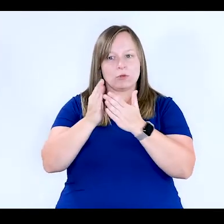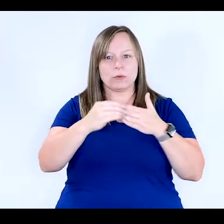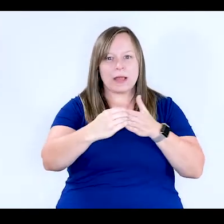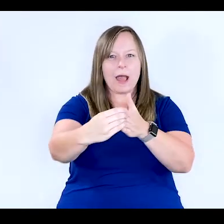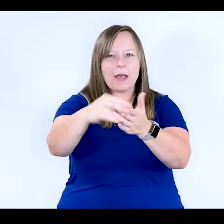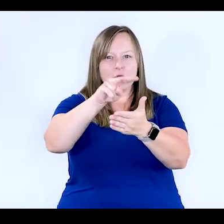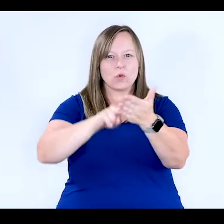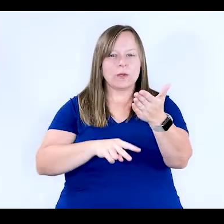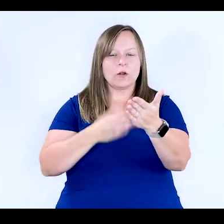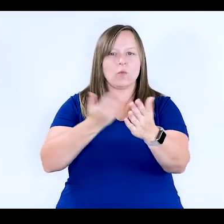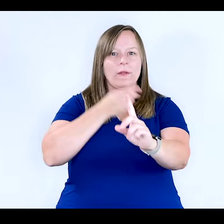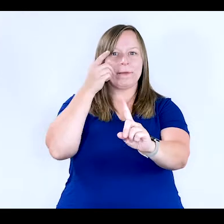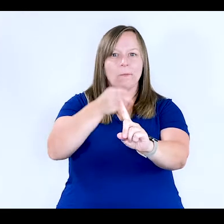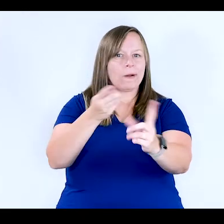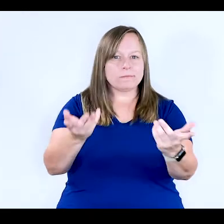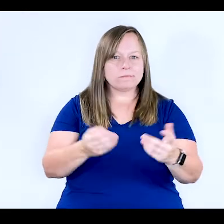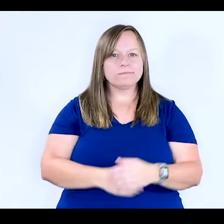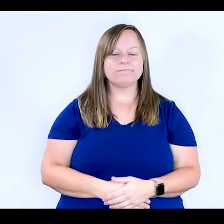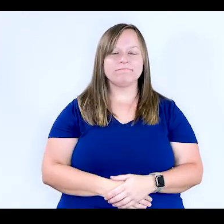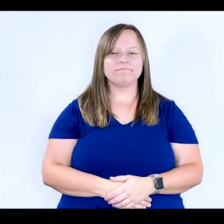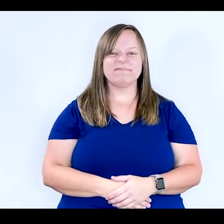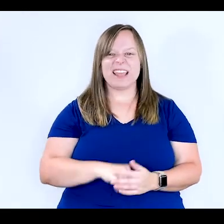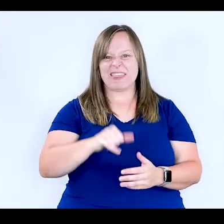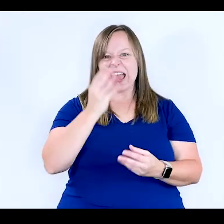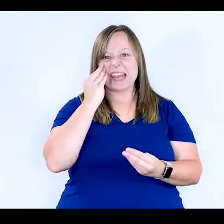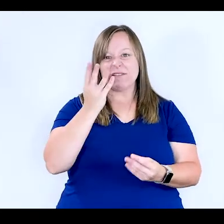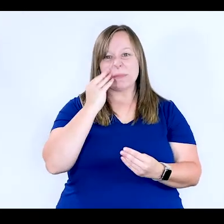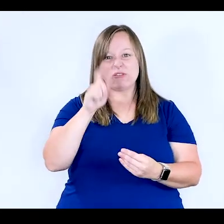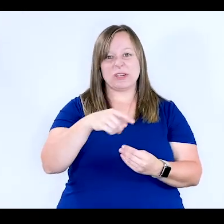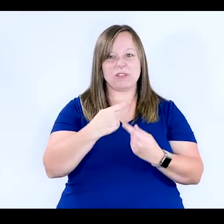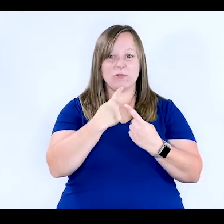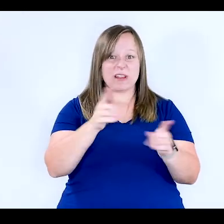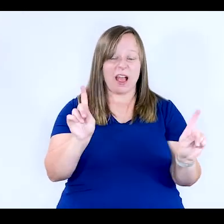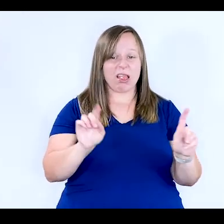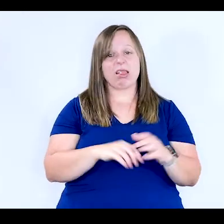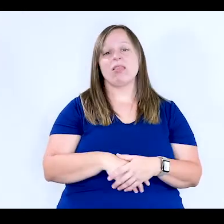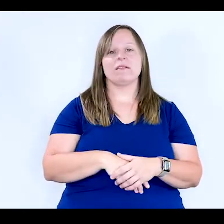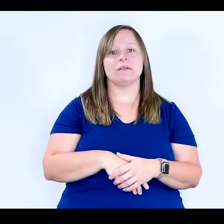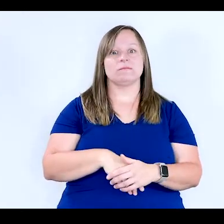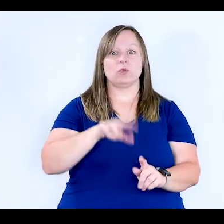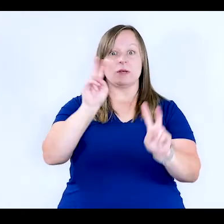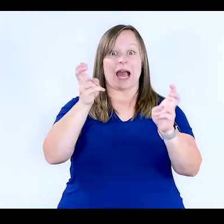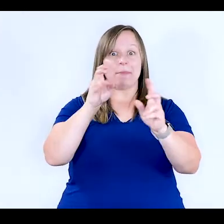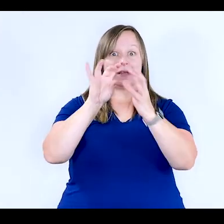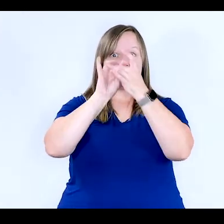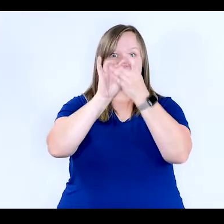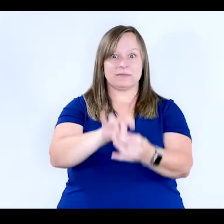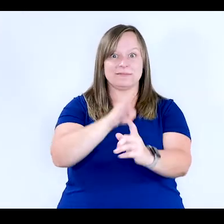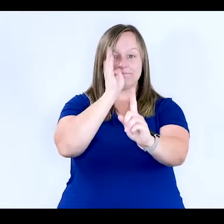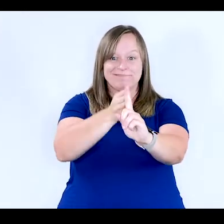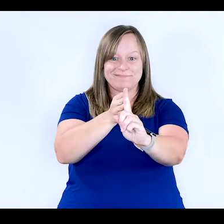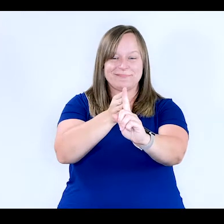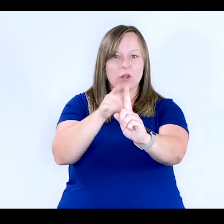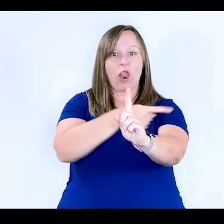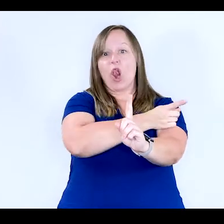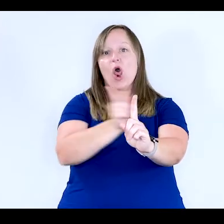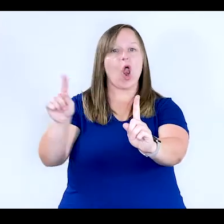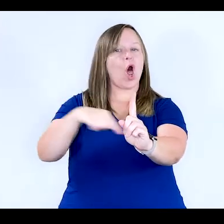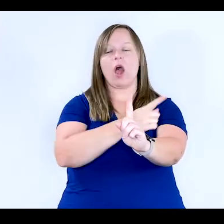guide the reader through what you're trying to say and the information that you need to convey stick to your topic. Yet again, this goes along with